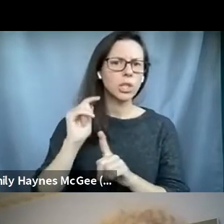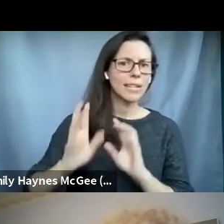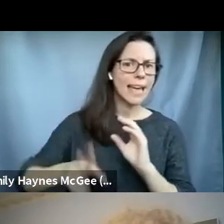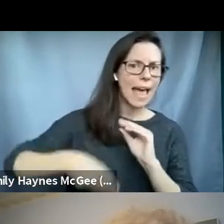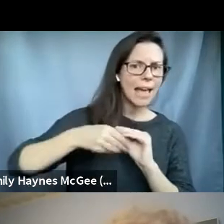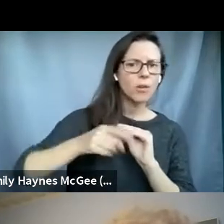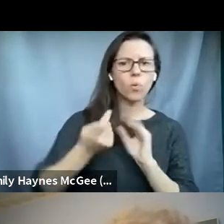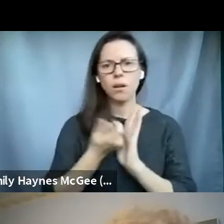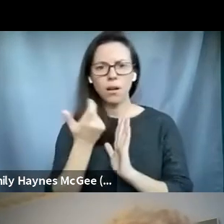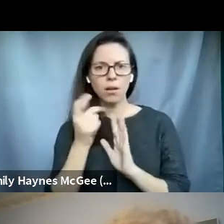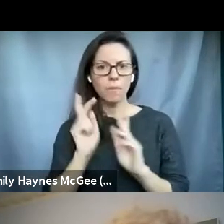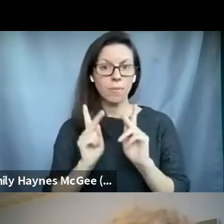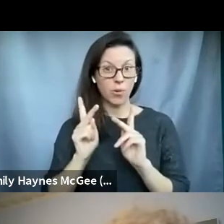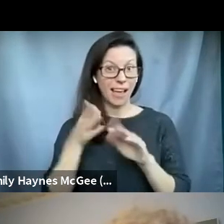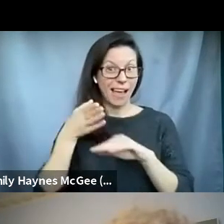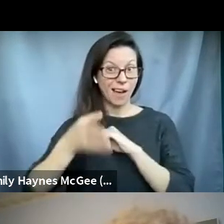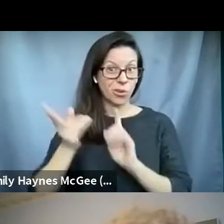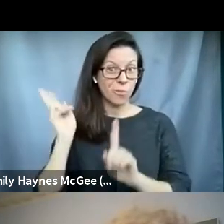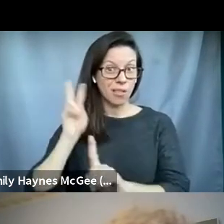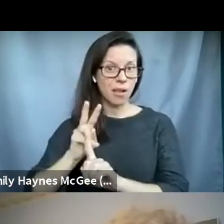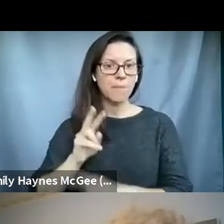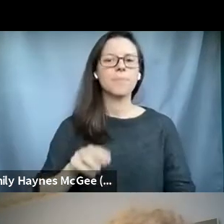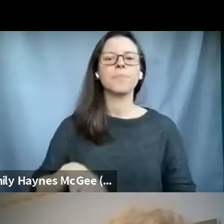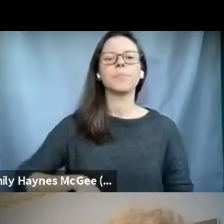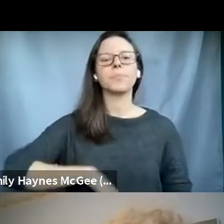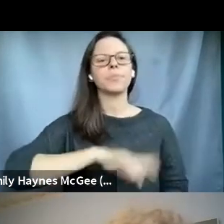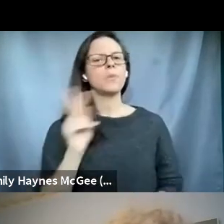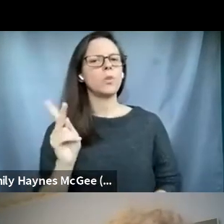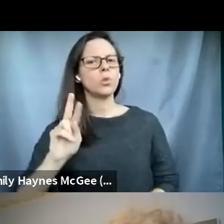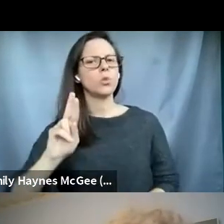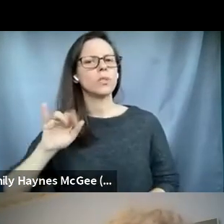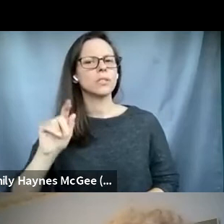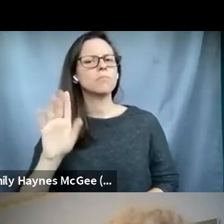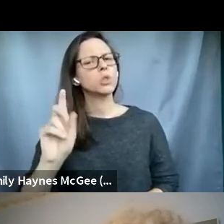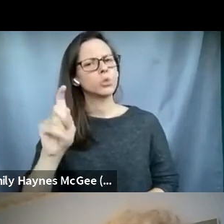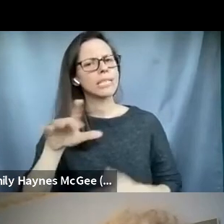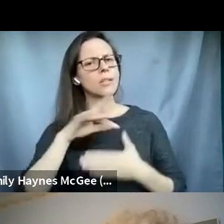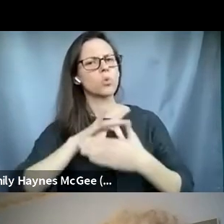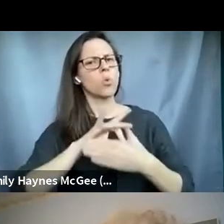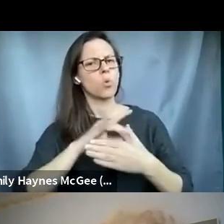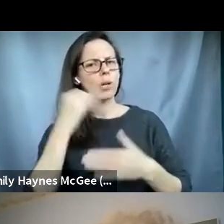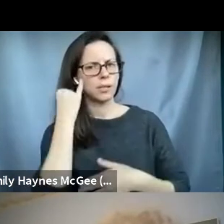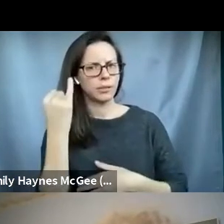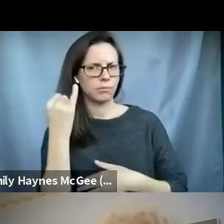Great question. There should be, youbshould have a core idea of who your collaborators are.